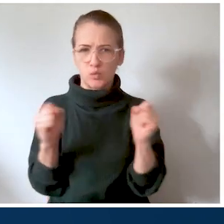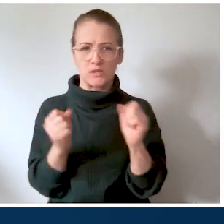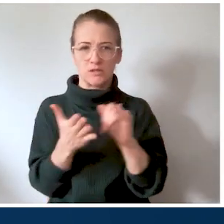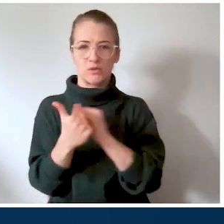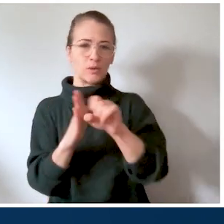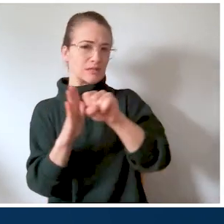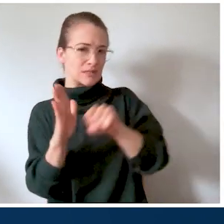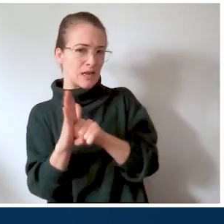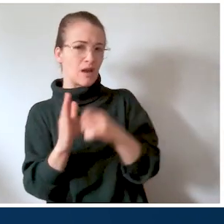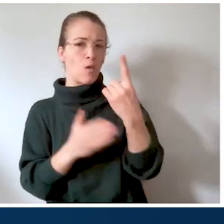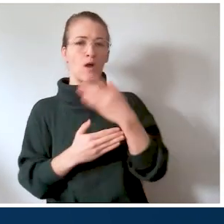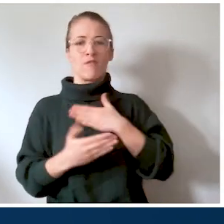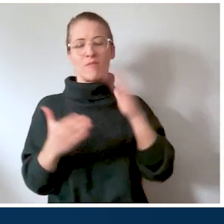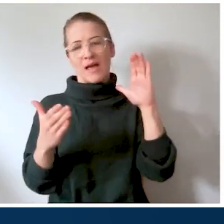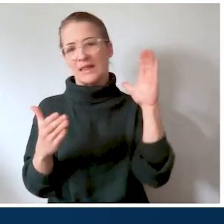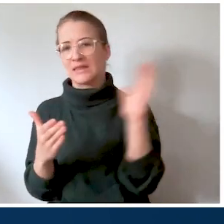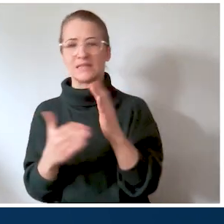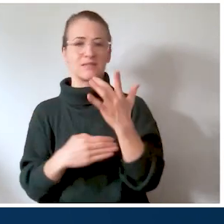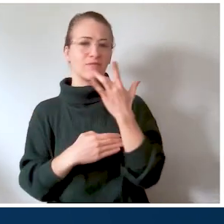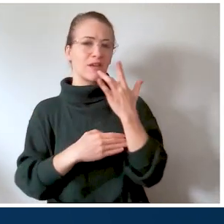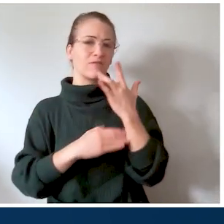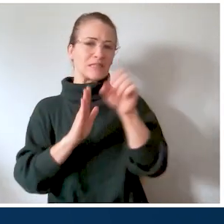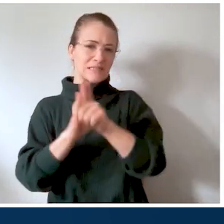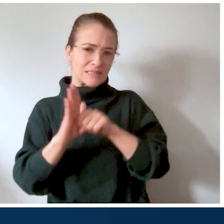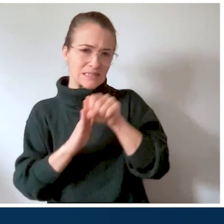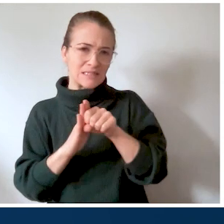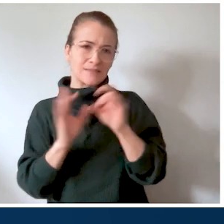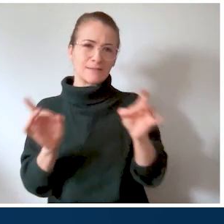and it is one of my least favorite times of the year.